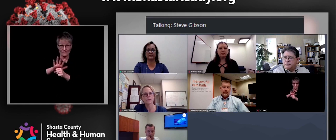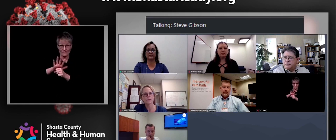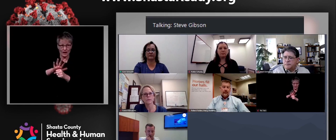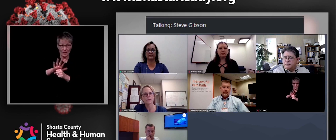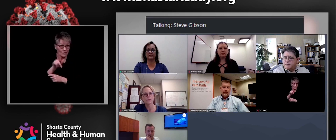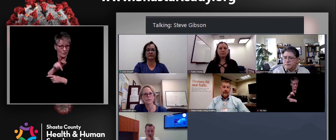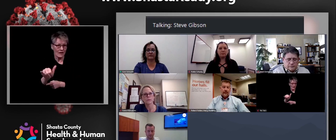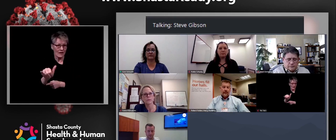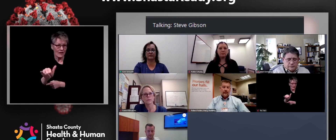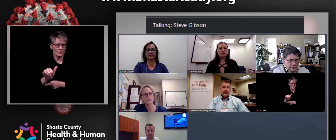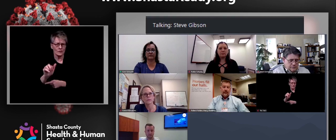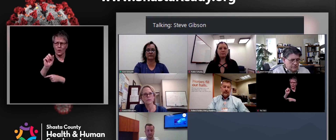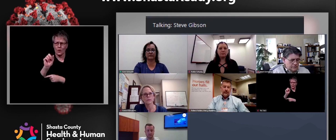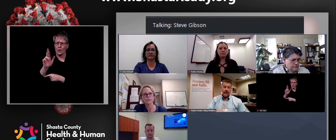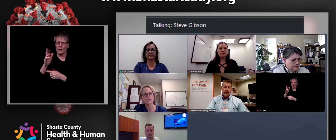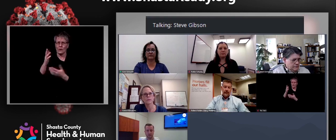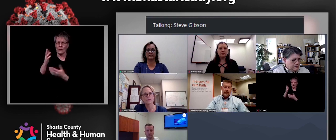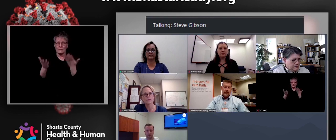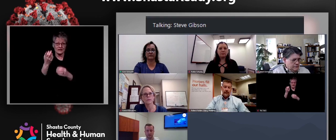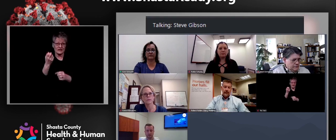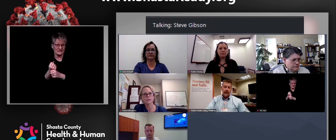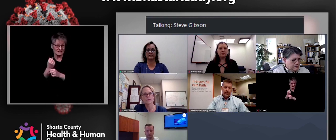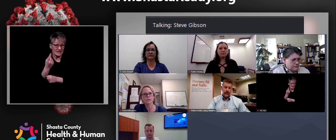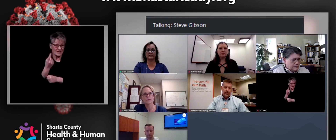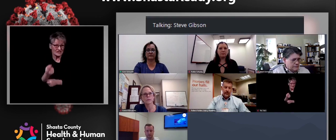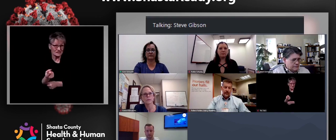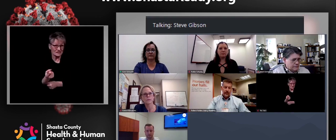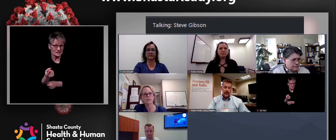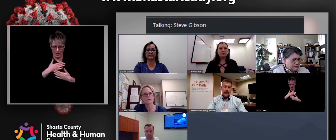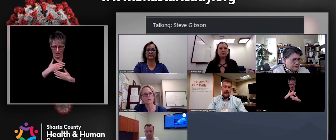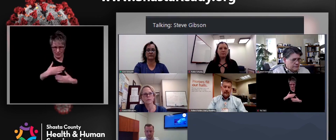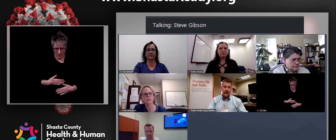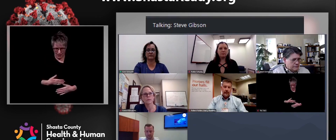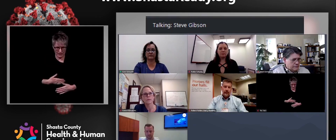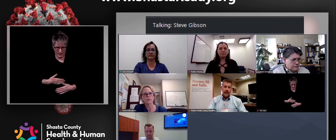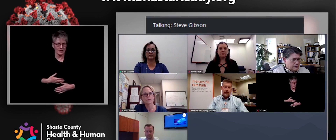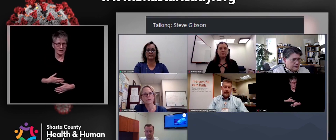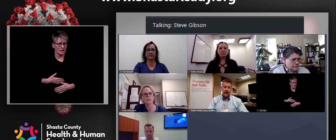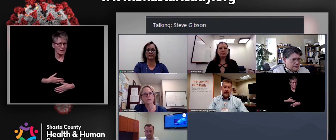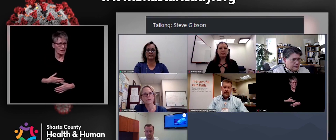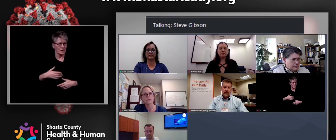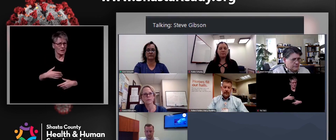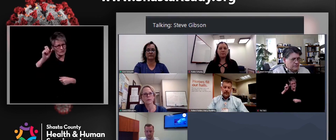my body will no longer recognize it as something to fight and I'll have to get another vaccine?